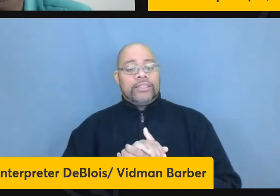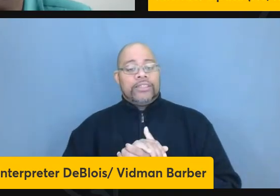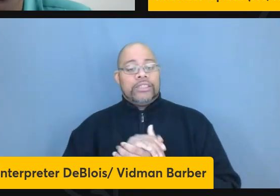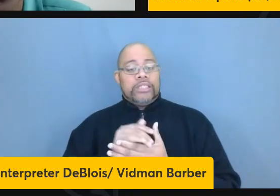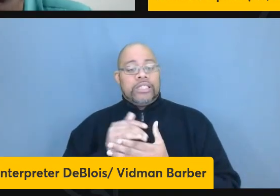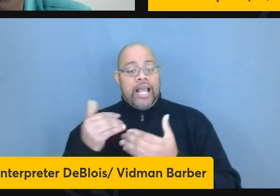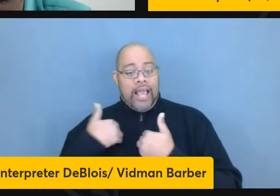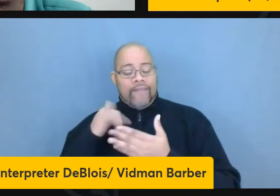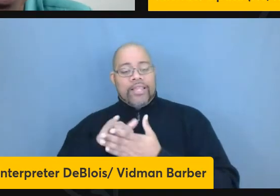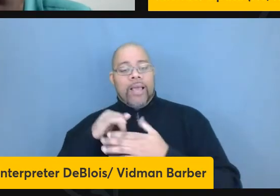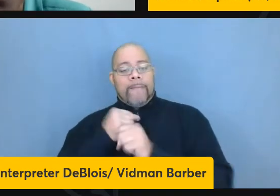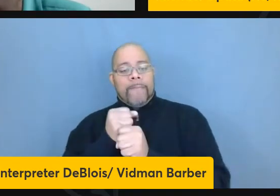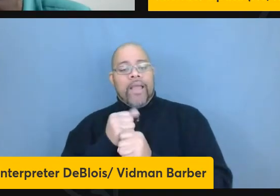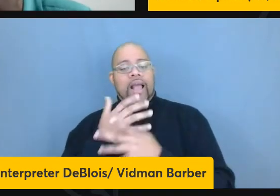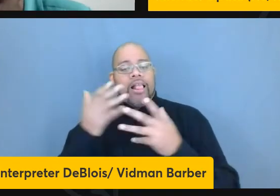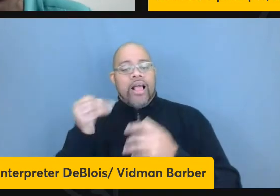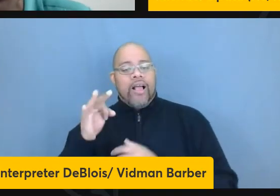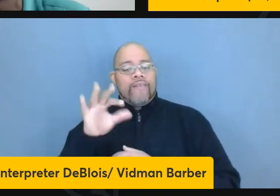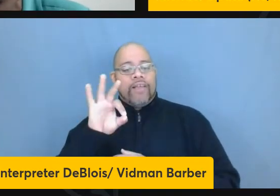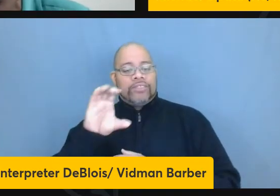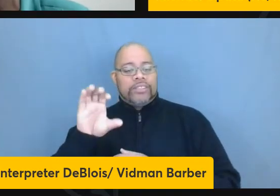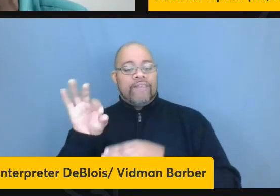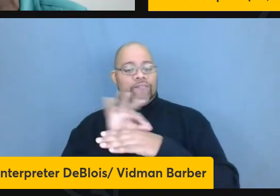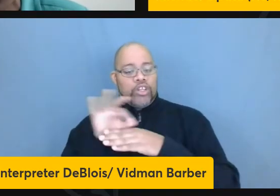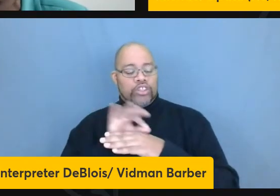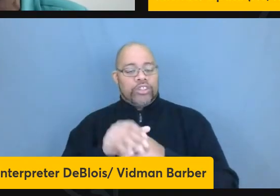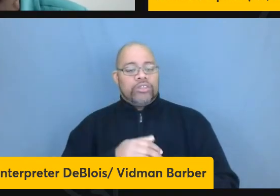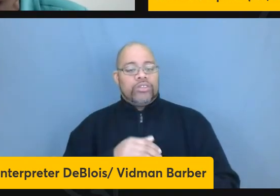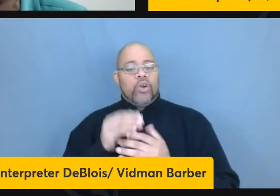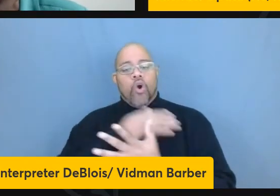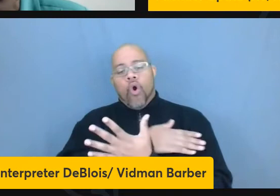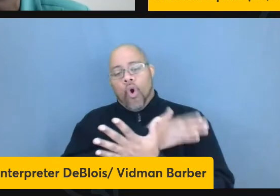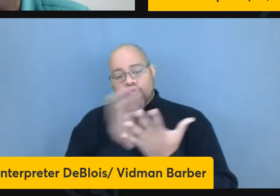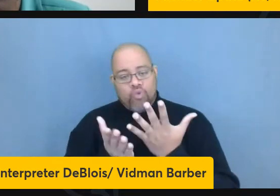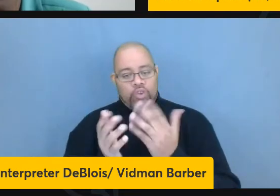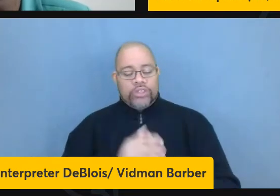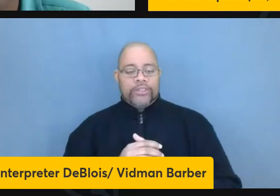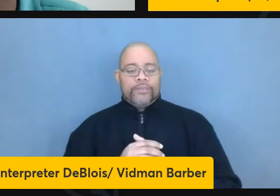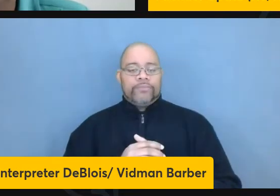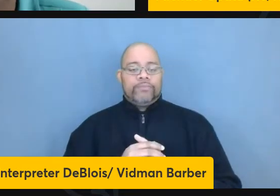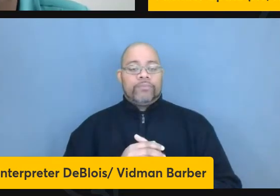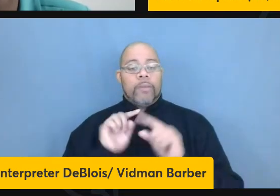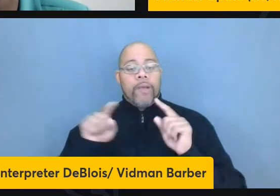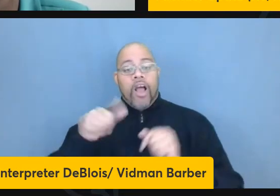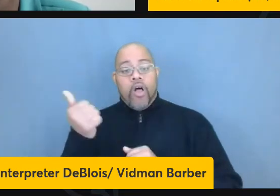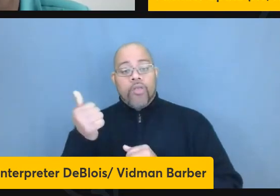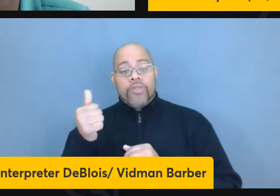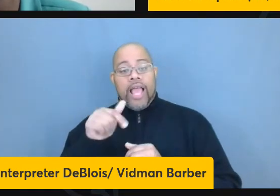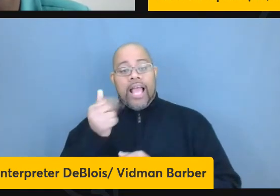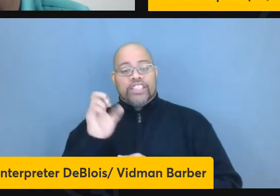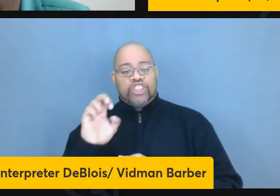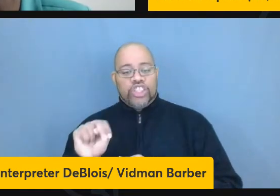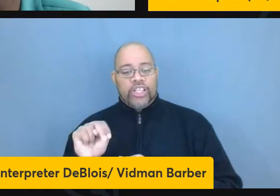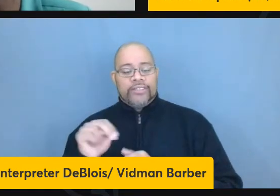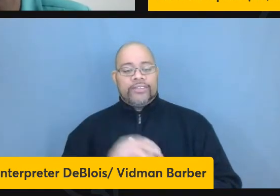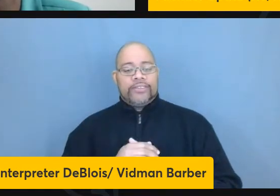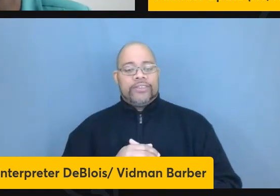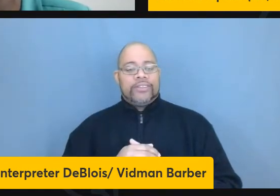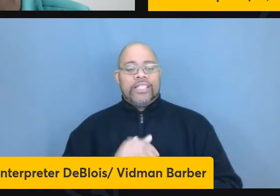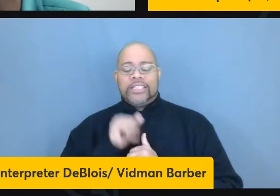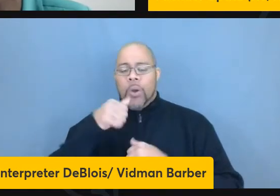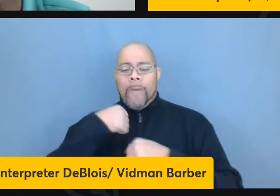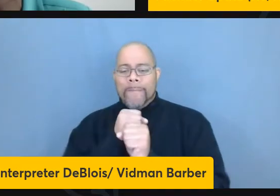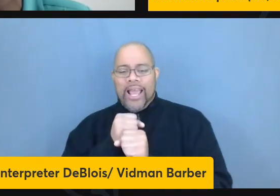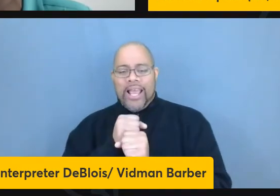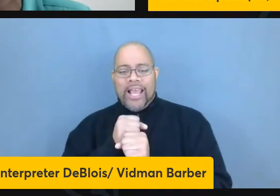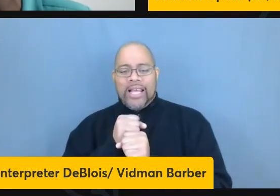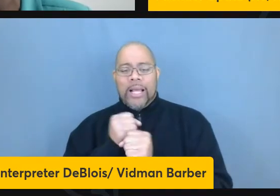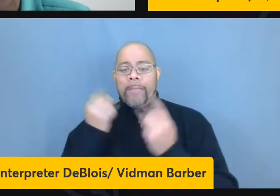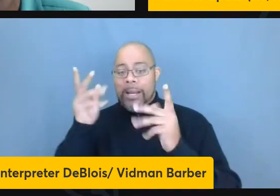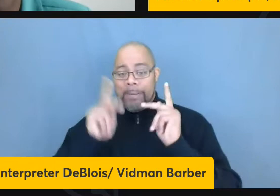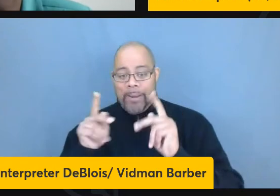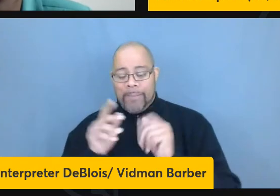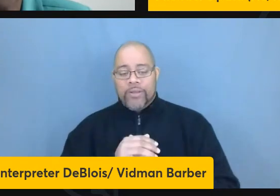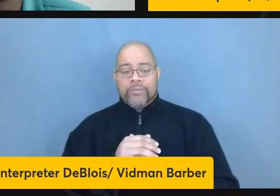inducing a lot of FC function across the board. Whereas other antigens are, don't induce in as many people, and they might be